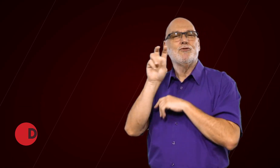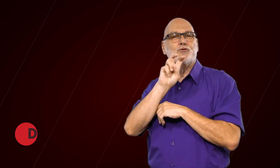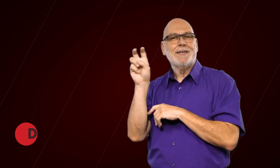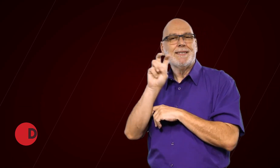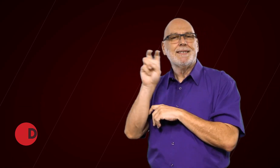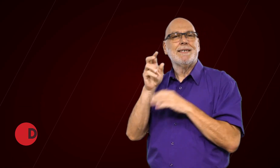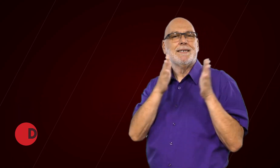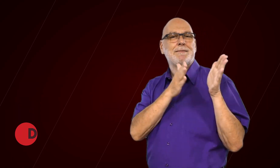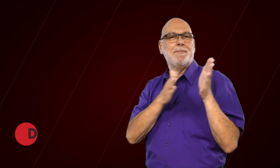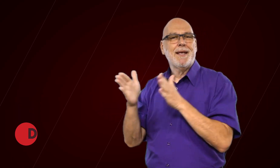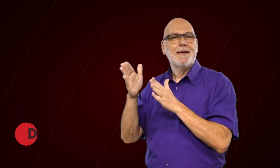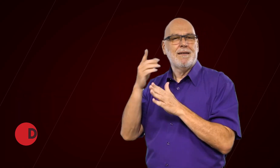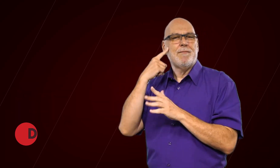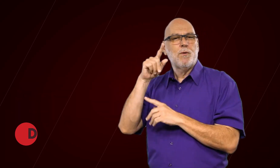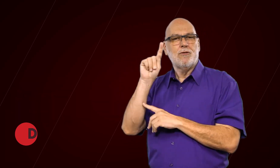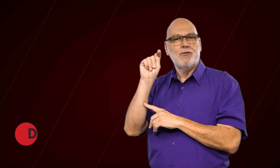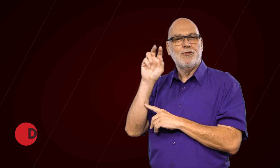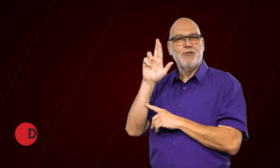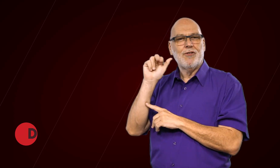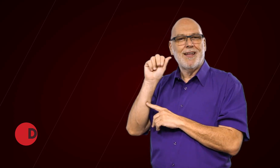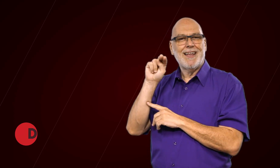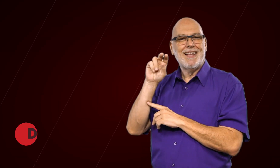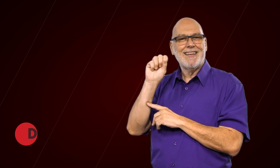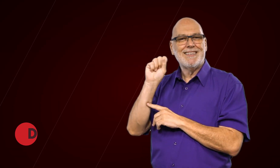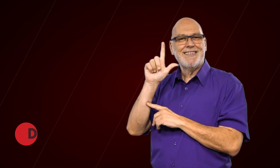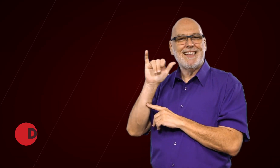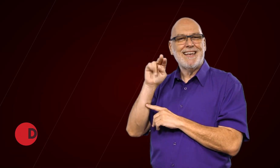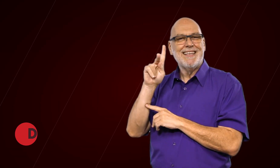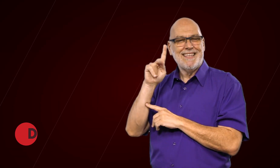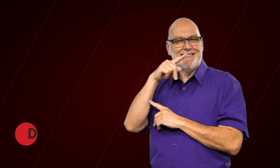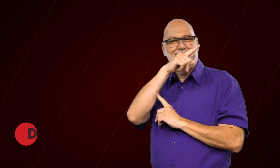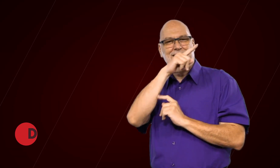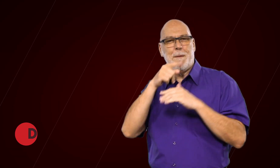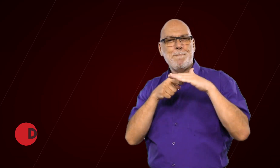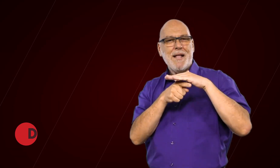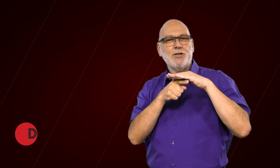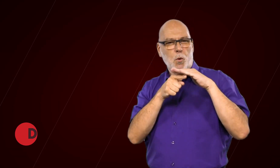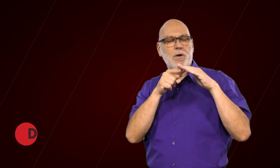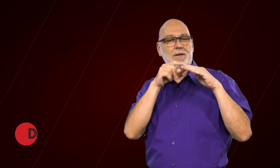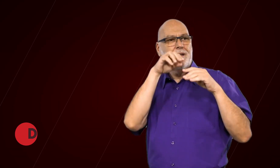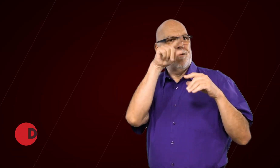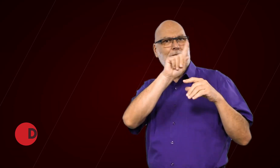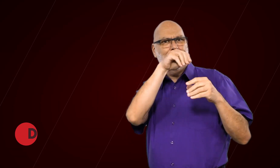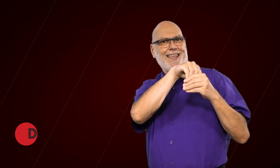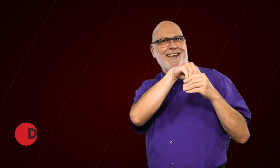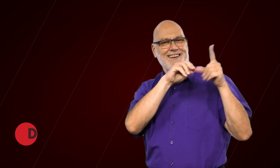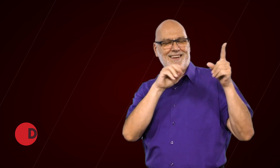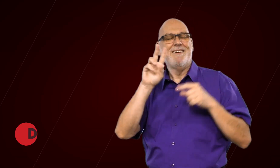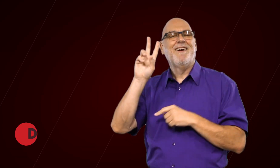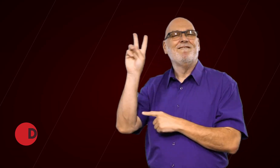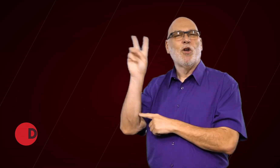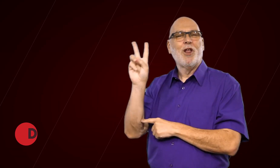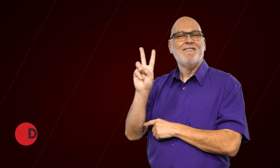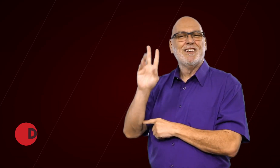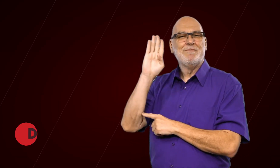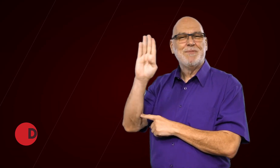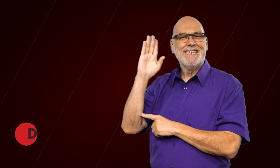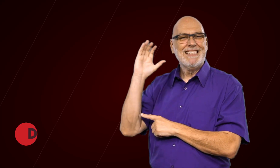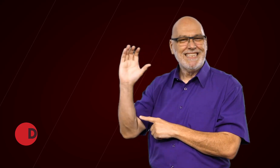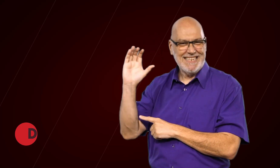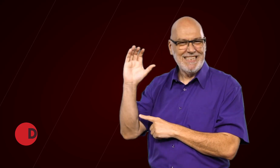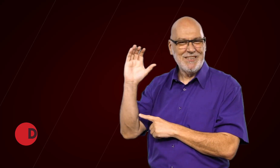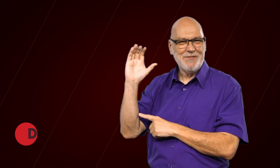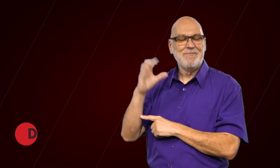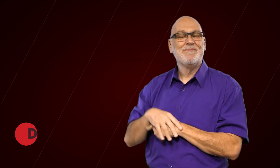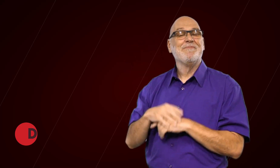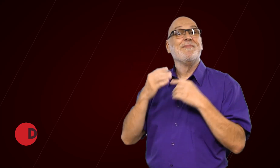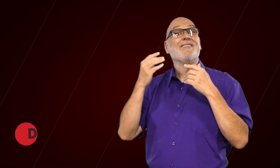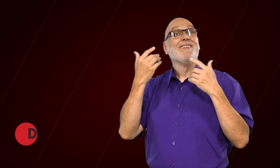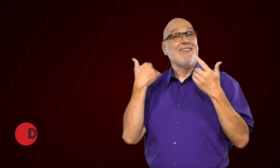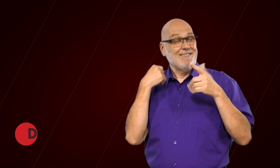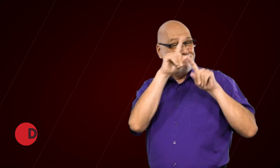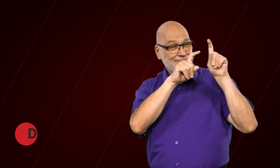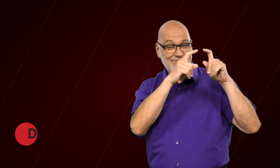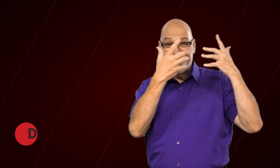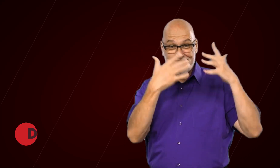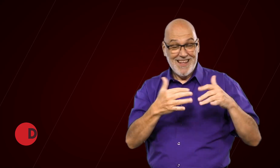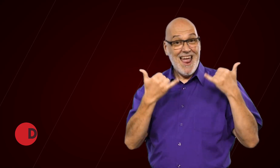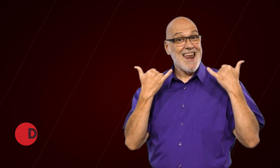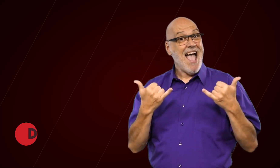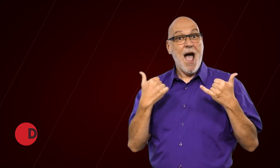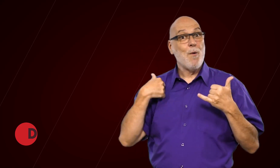We interviewed the manager of Access Transit Planning for TransLink in metro